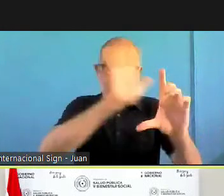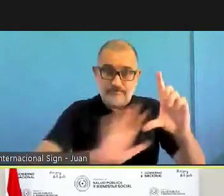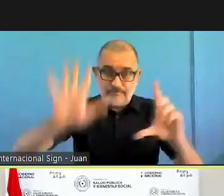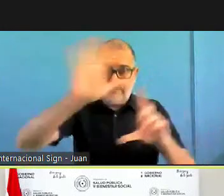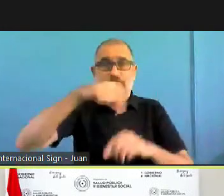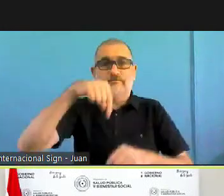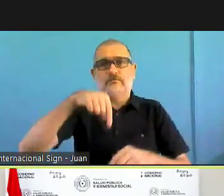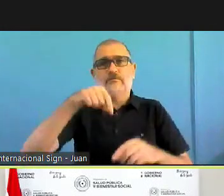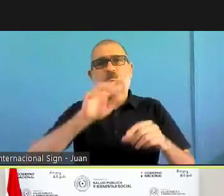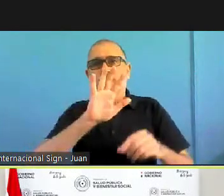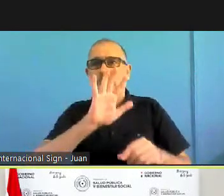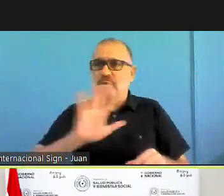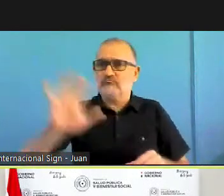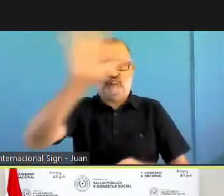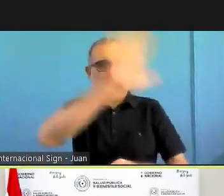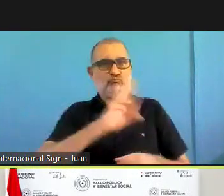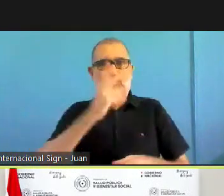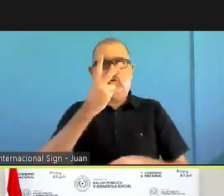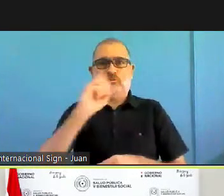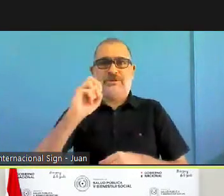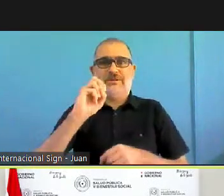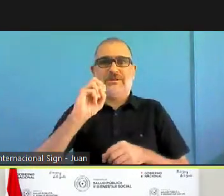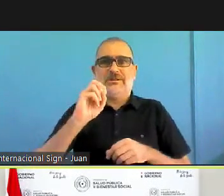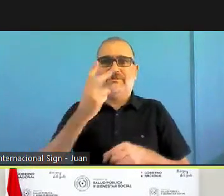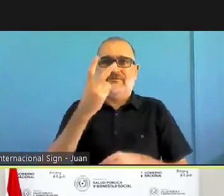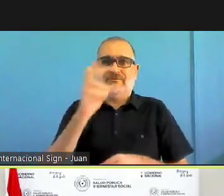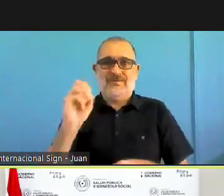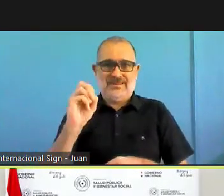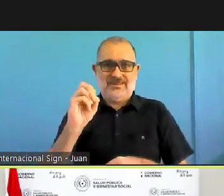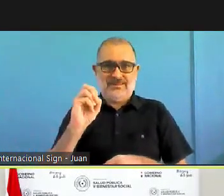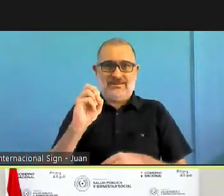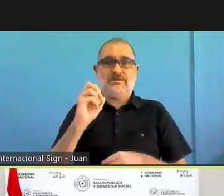And we were all taken by surprise by the pandemic.